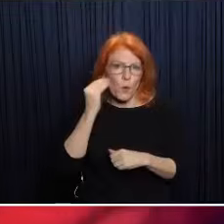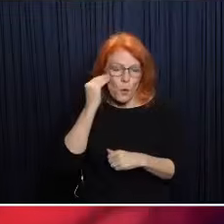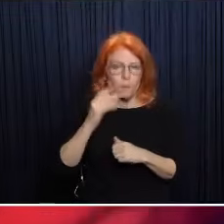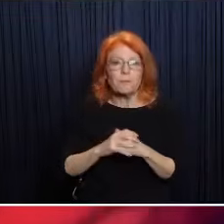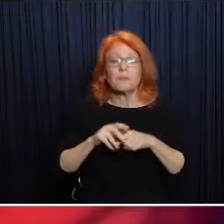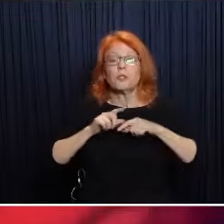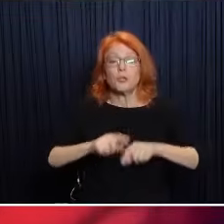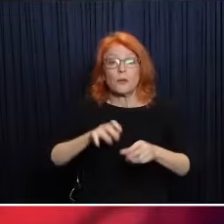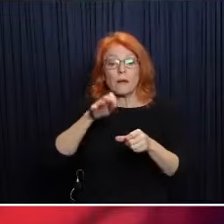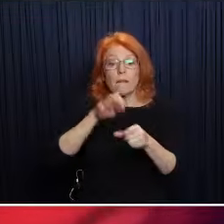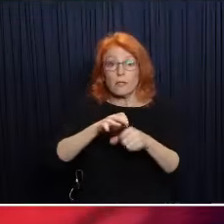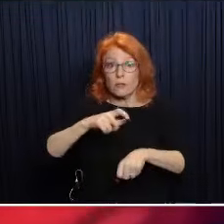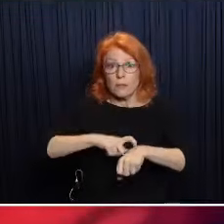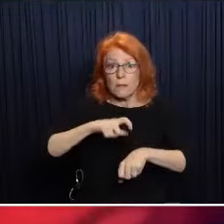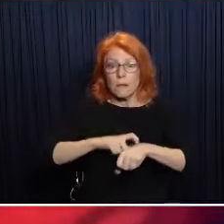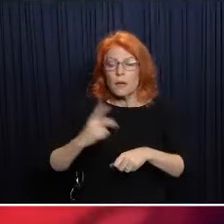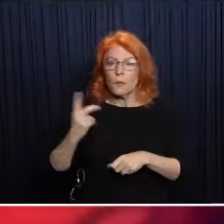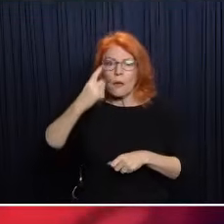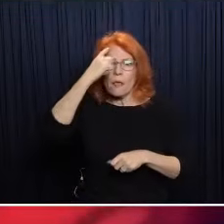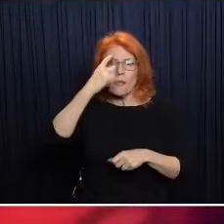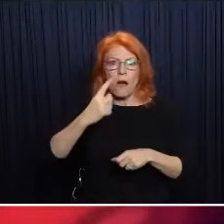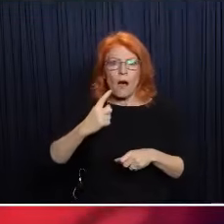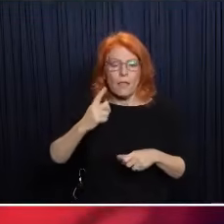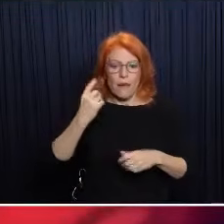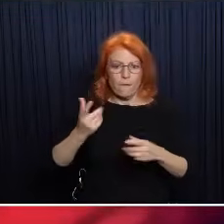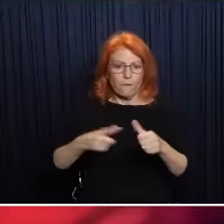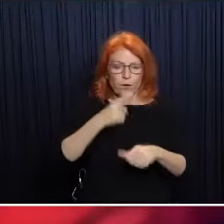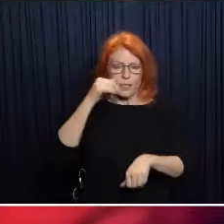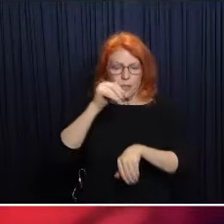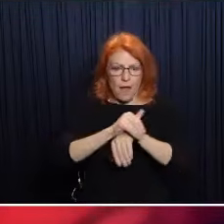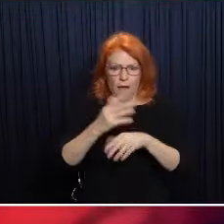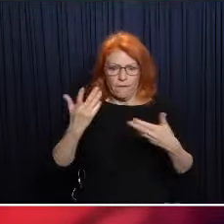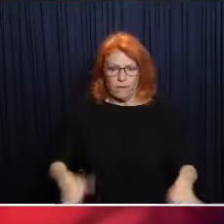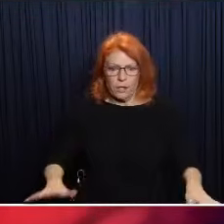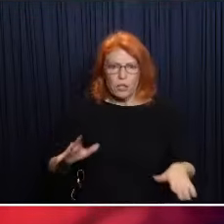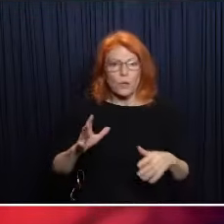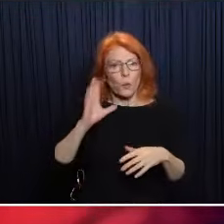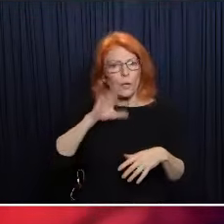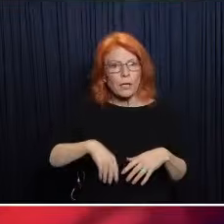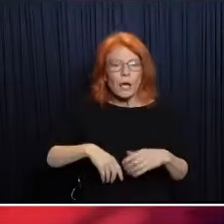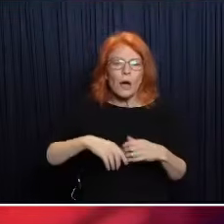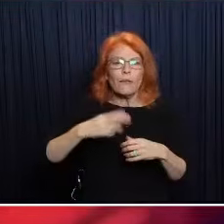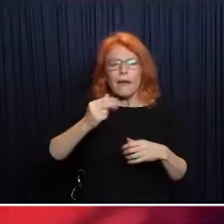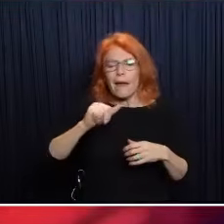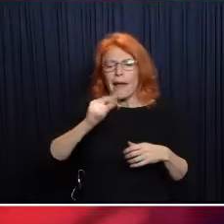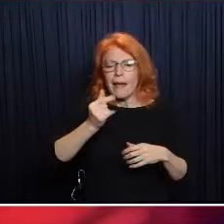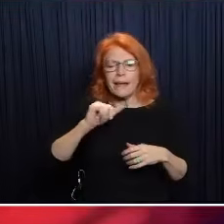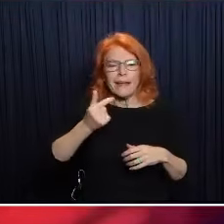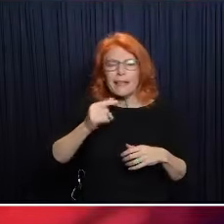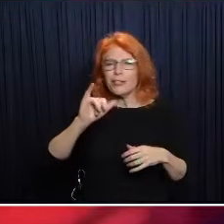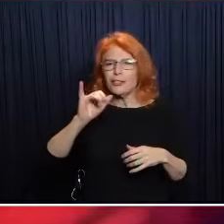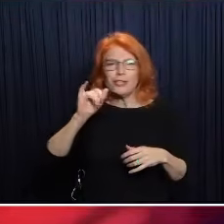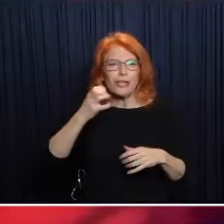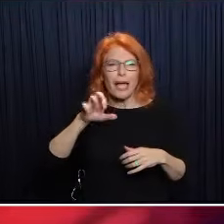COUNTED IN A QUICK MANNER. I GREW UP IN FLORIDA.